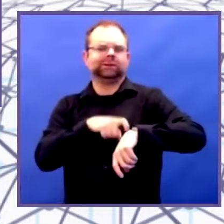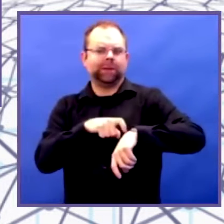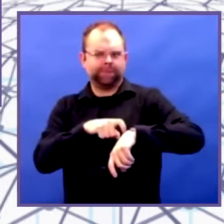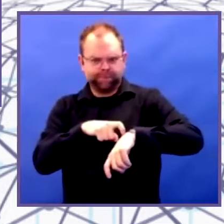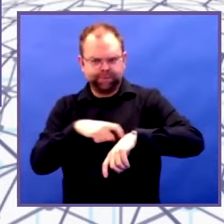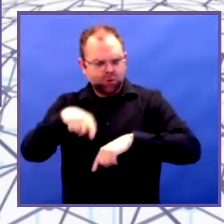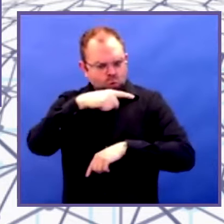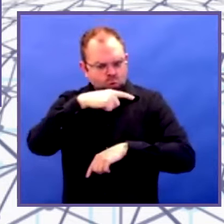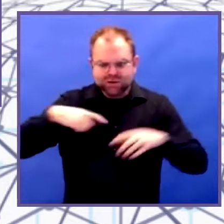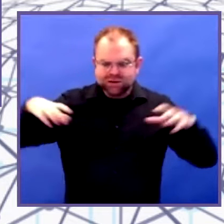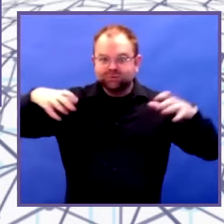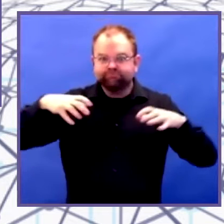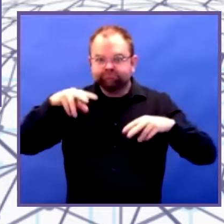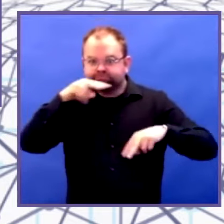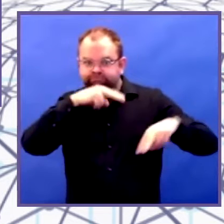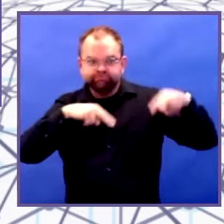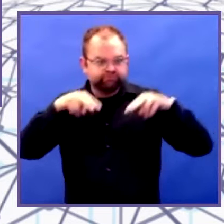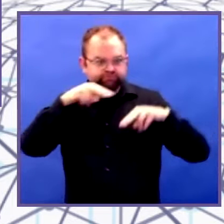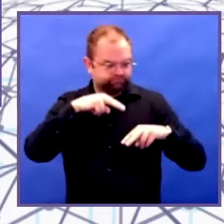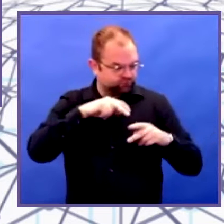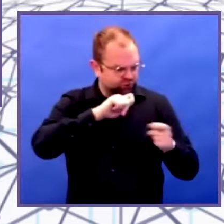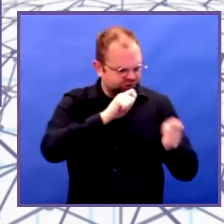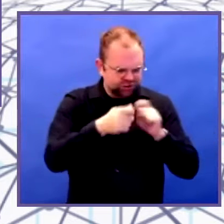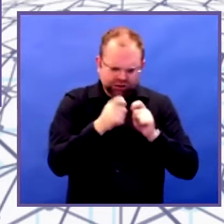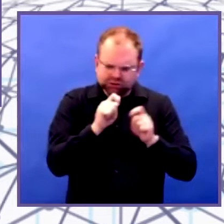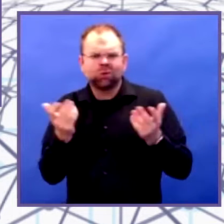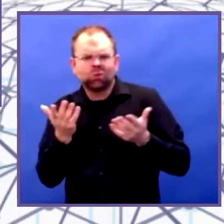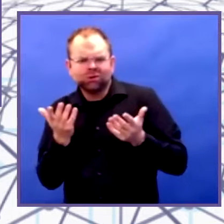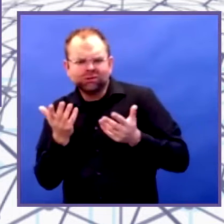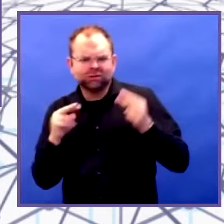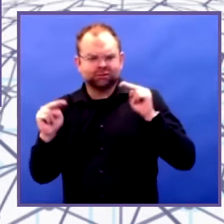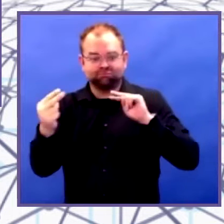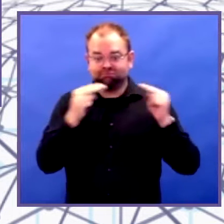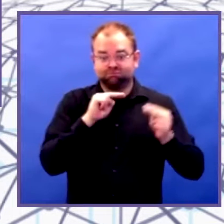In contrast to when I began, when much of the equipment the children use was fabricated